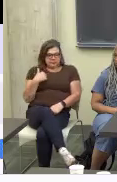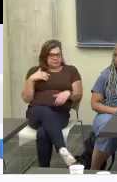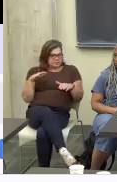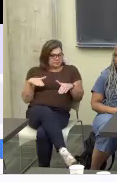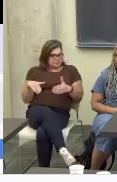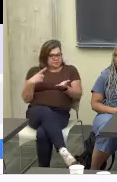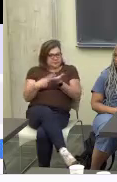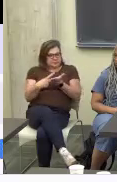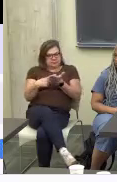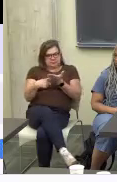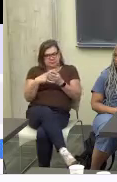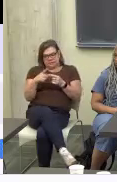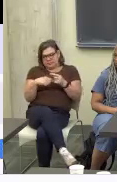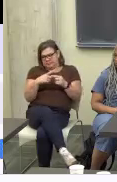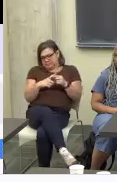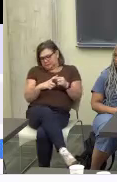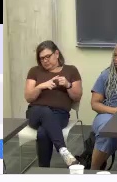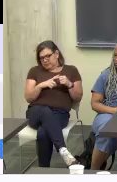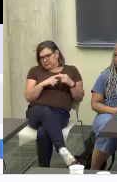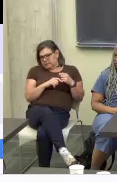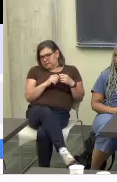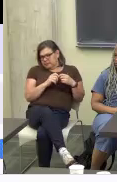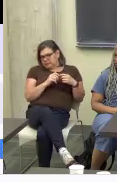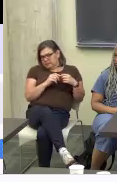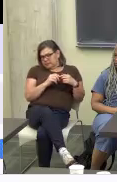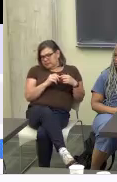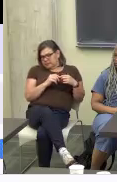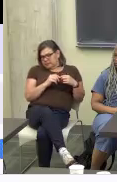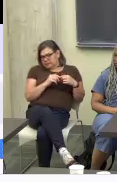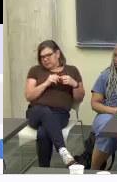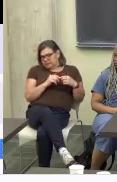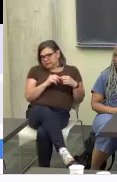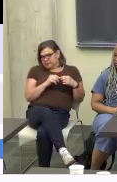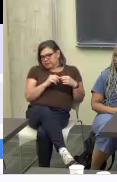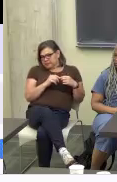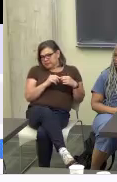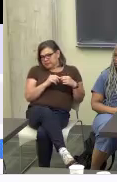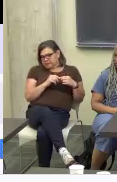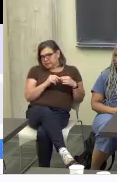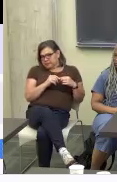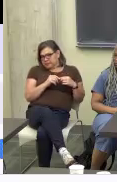um I think it's… It's something that it's kind of the elephant in the room